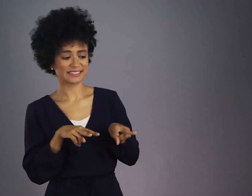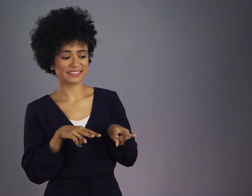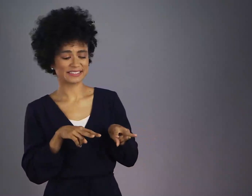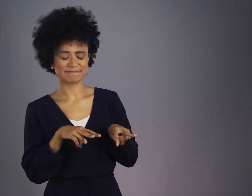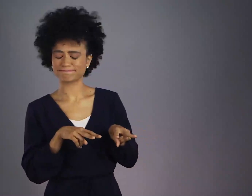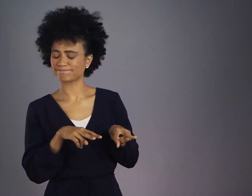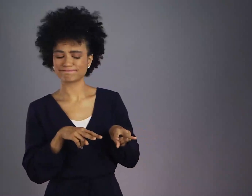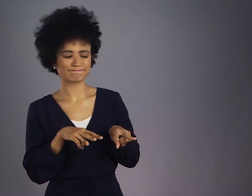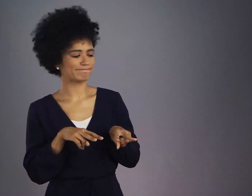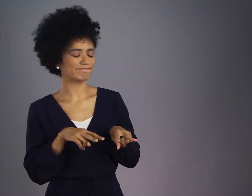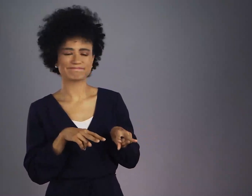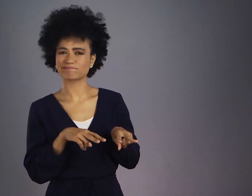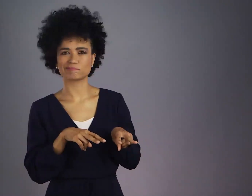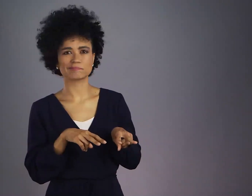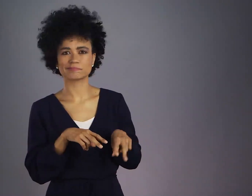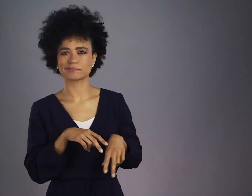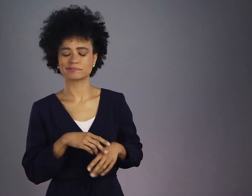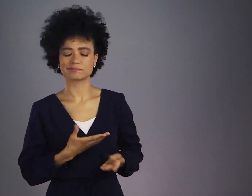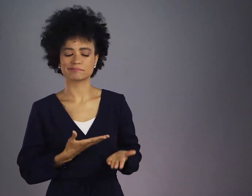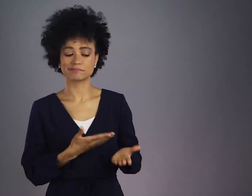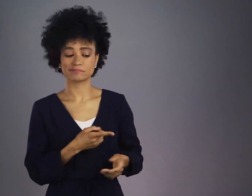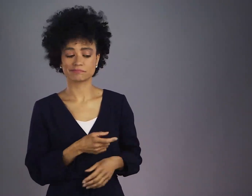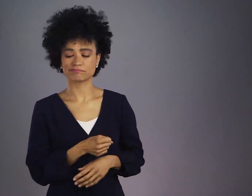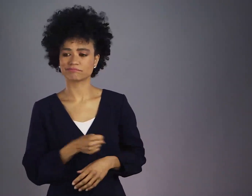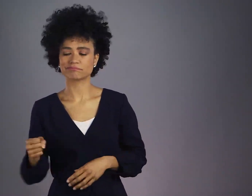Doctors may shake their heads and advise you to have him committed.